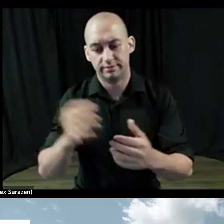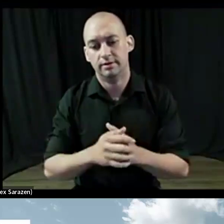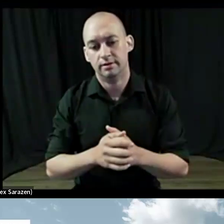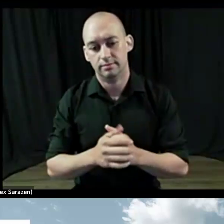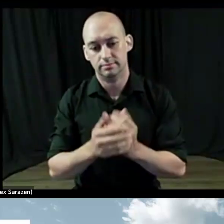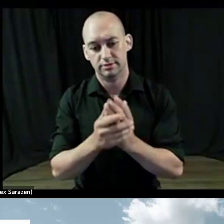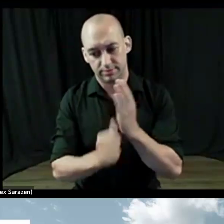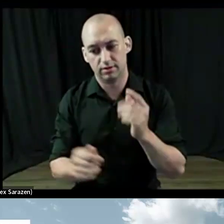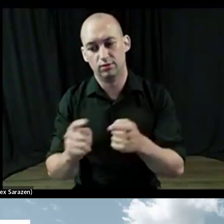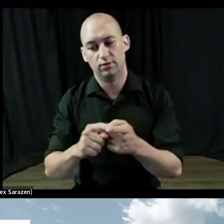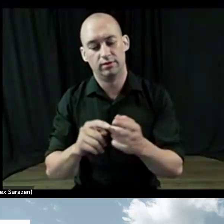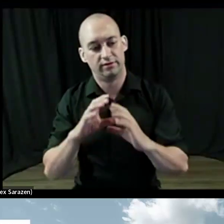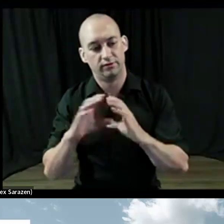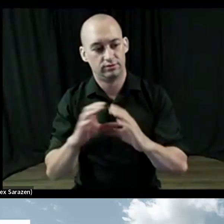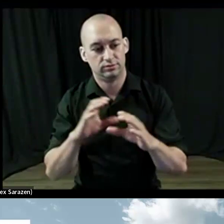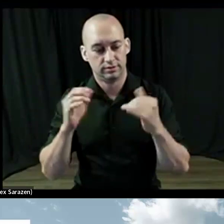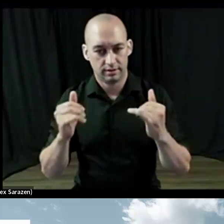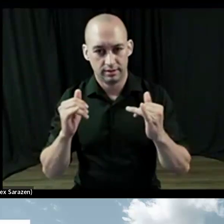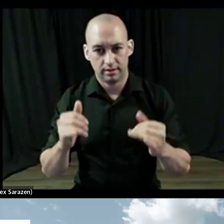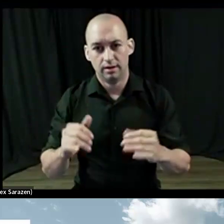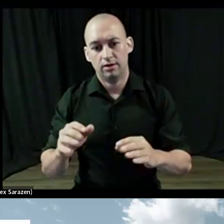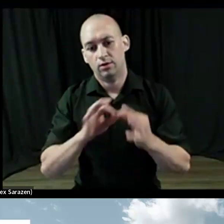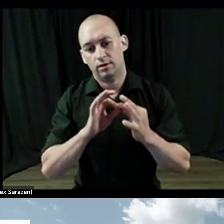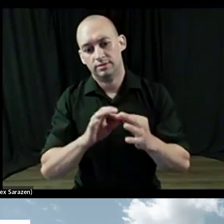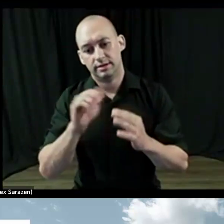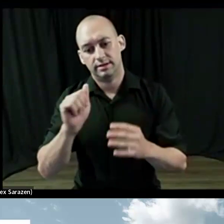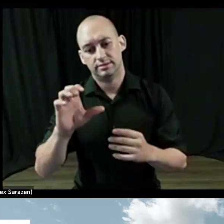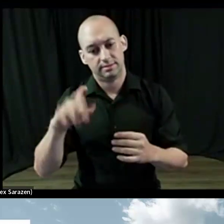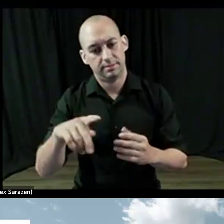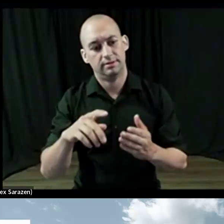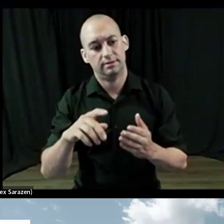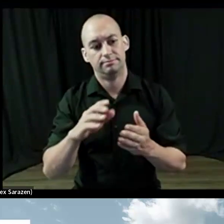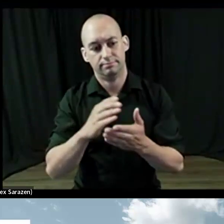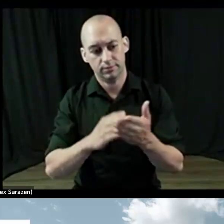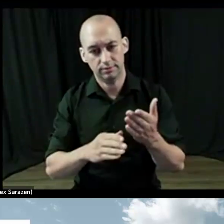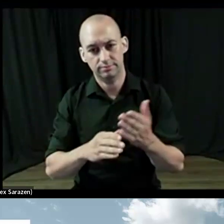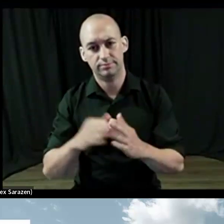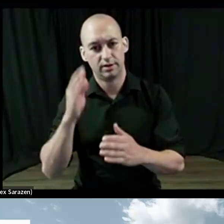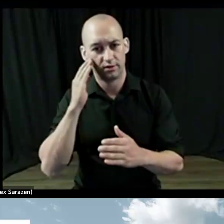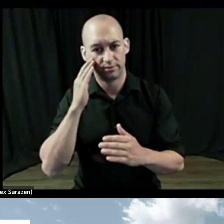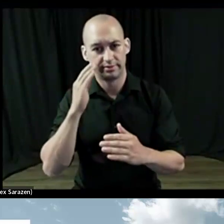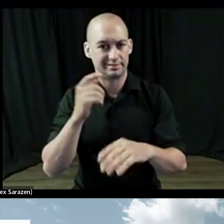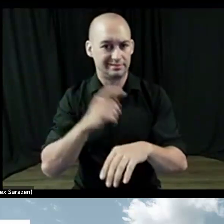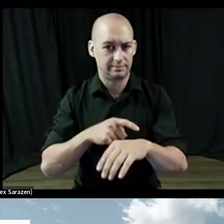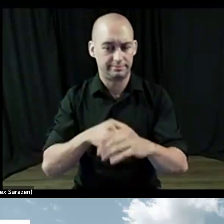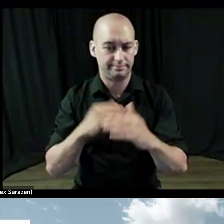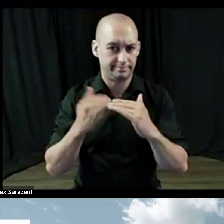on the ACP port cause. I know we're at time. I just wanted to address that when we looked at the,